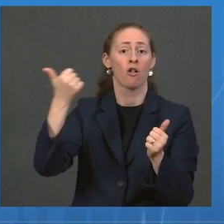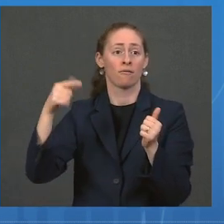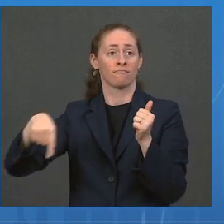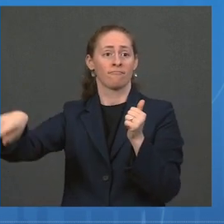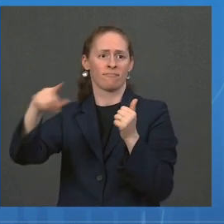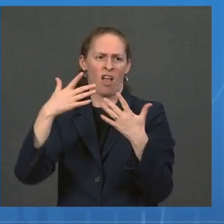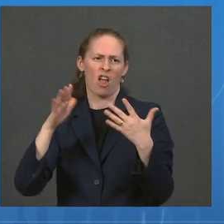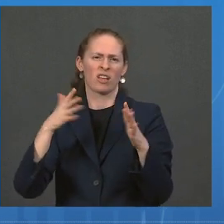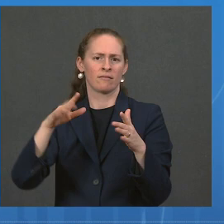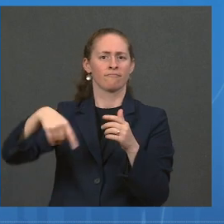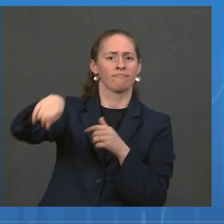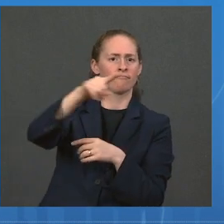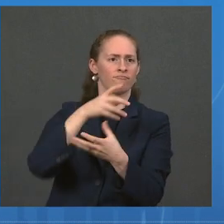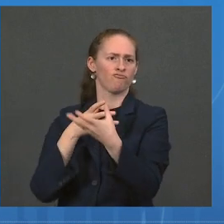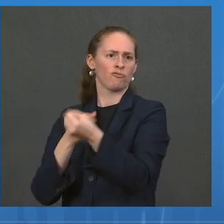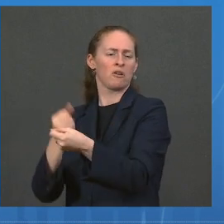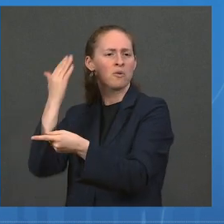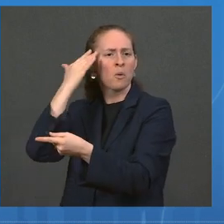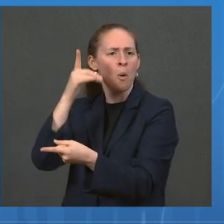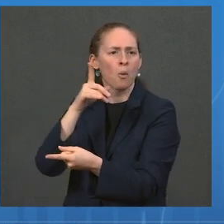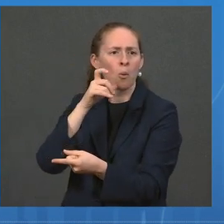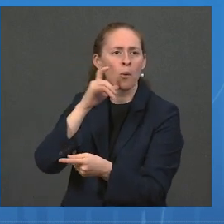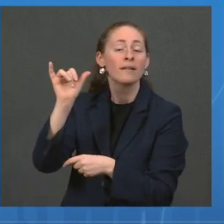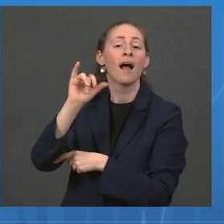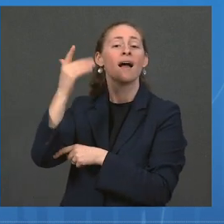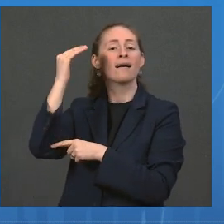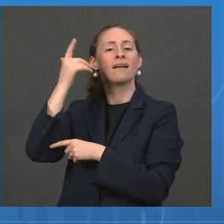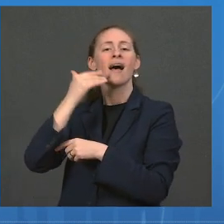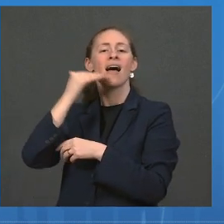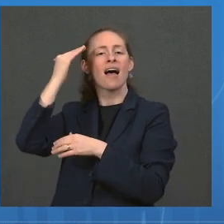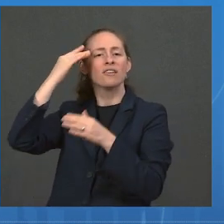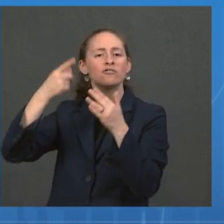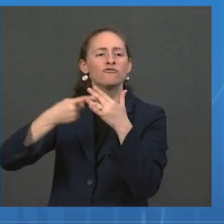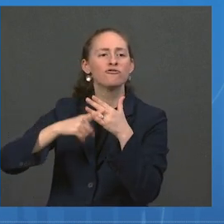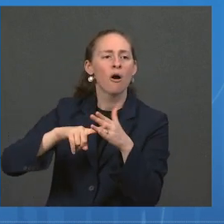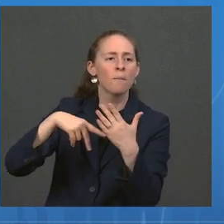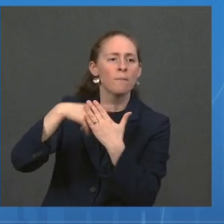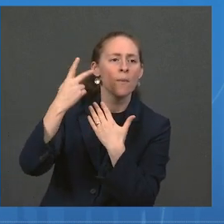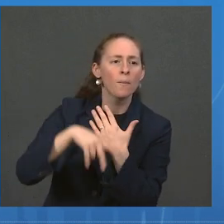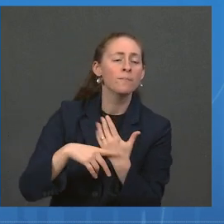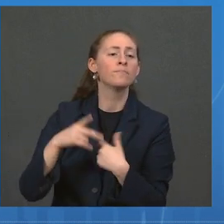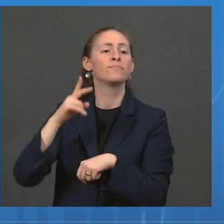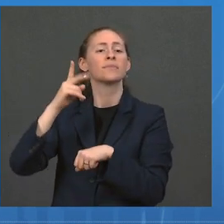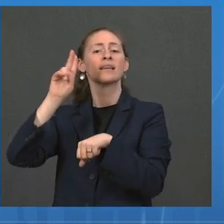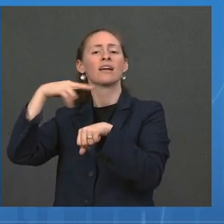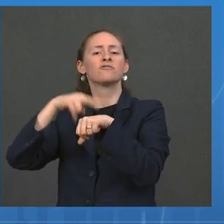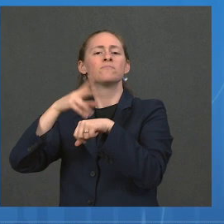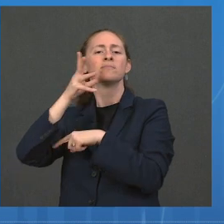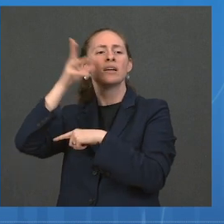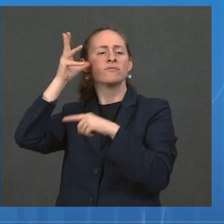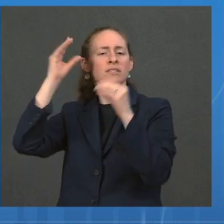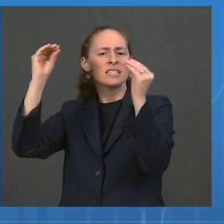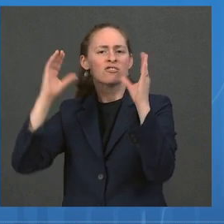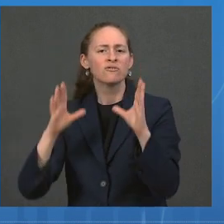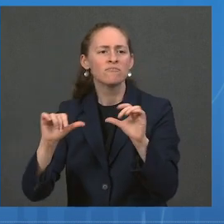such as Head Start, the National Parent Teacher Association, the American Academy of Pediatrics, and the Children's Hospital Association.